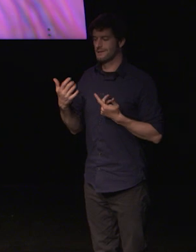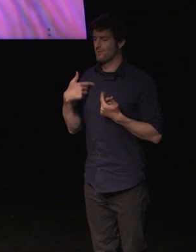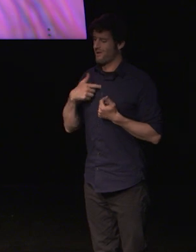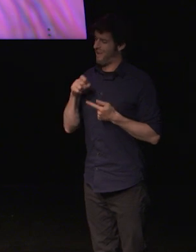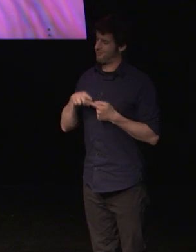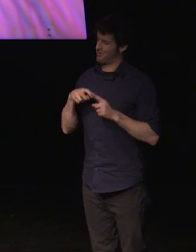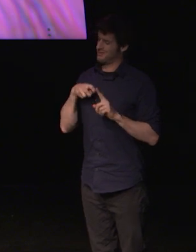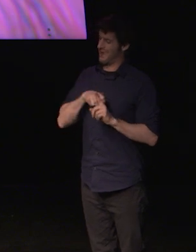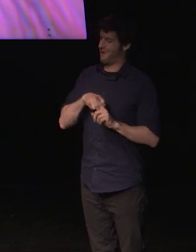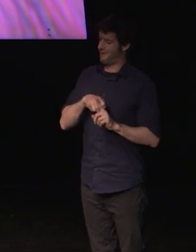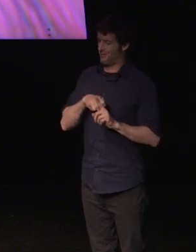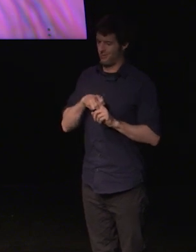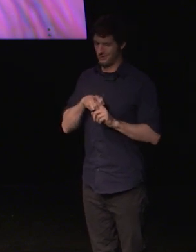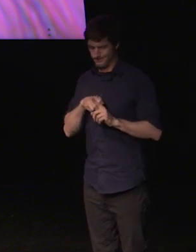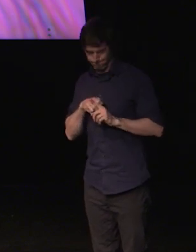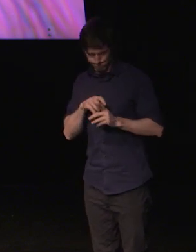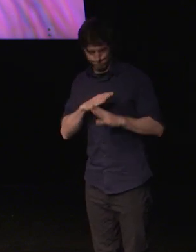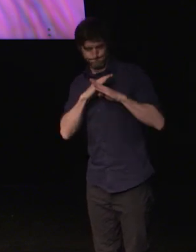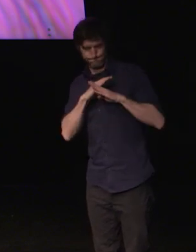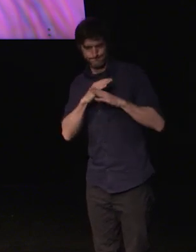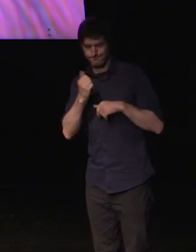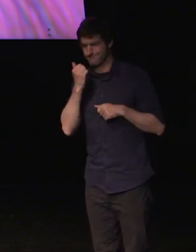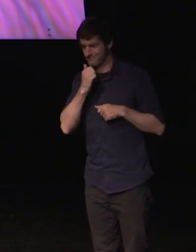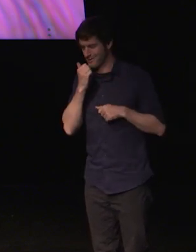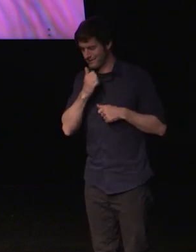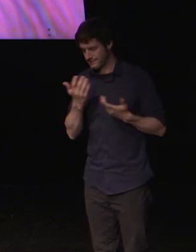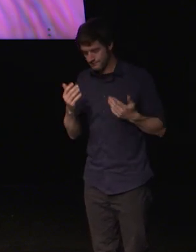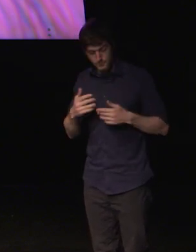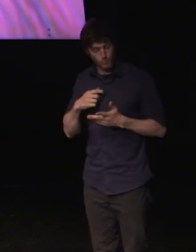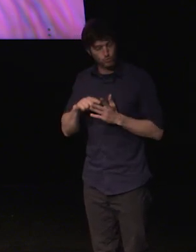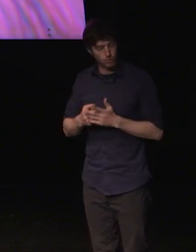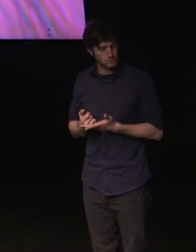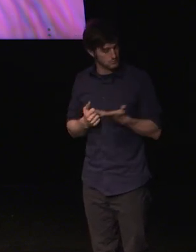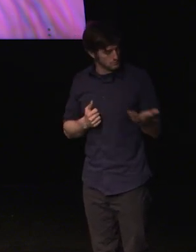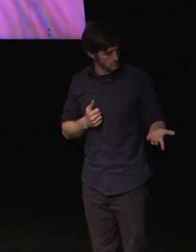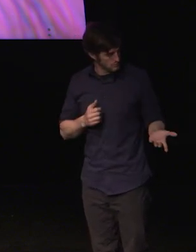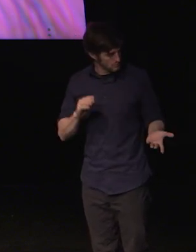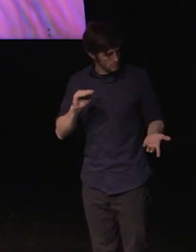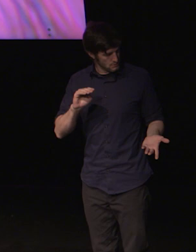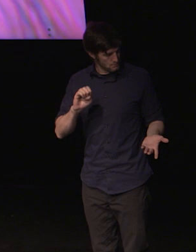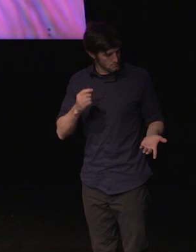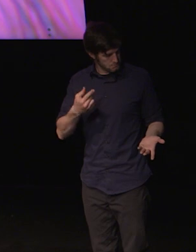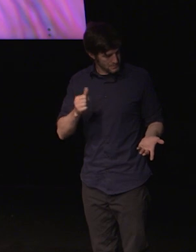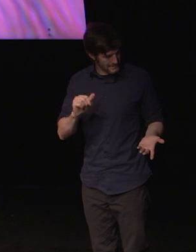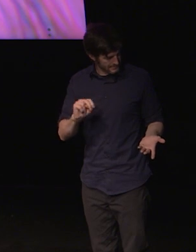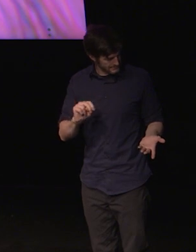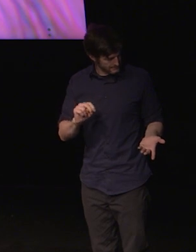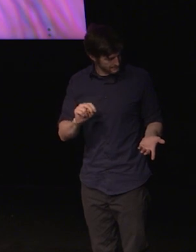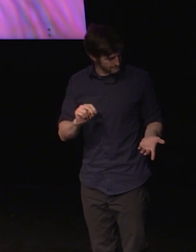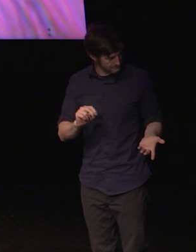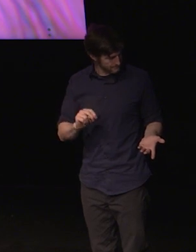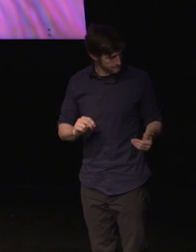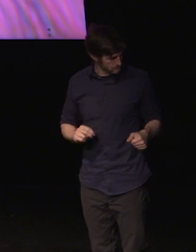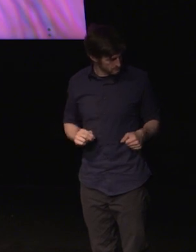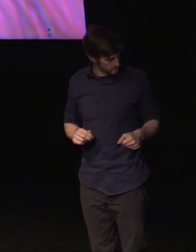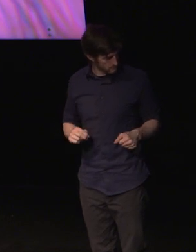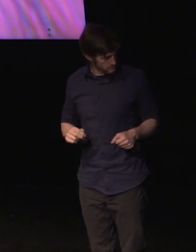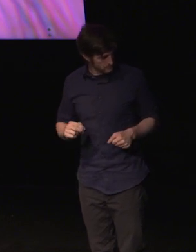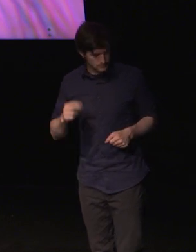sort of on a daily basis. So we'll start with Meghan. I'm gonna ask this question first. Ok. Because I wanna rip the band-aid off,